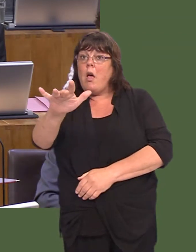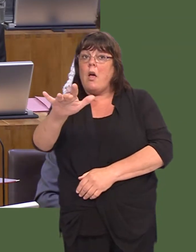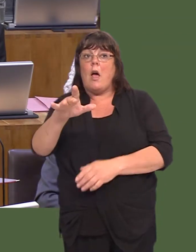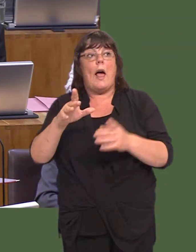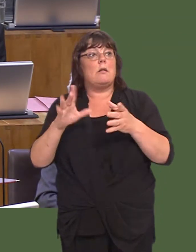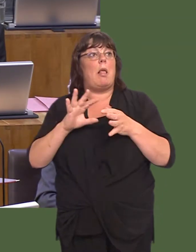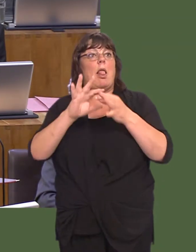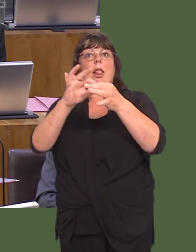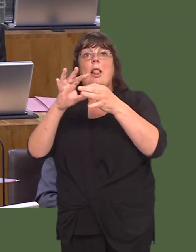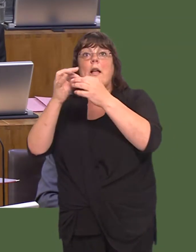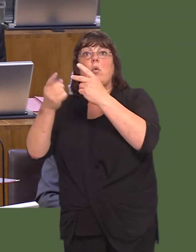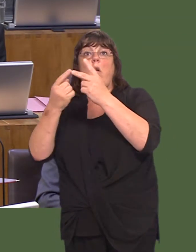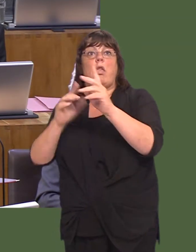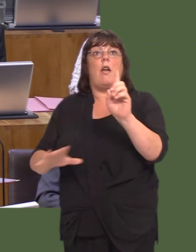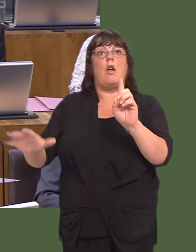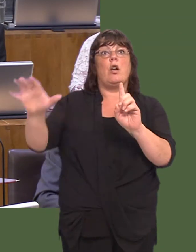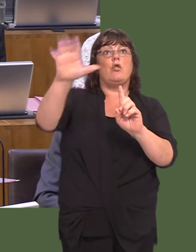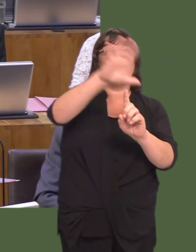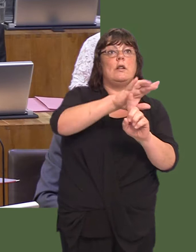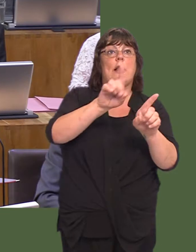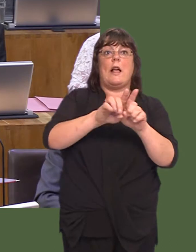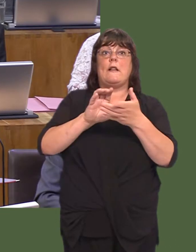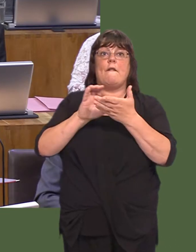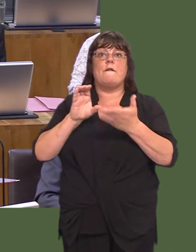as reaching out to the world is concerned, as far as getting investmentóhaving had the